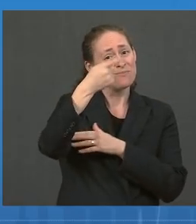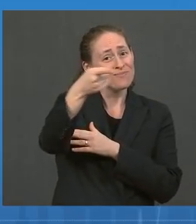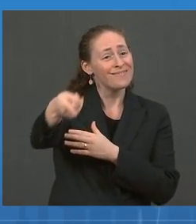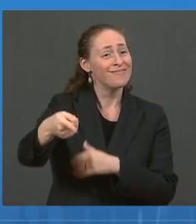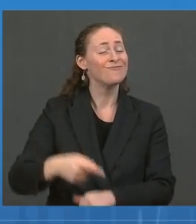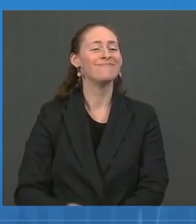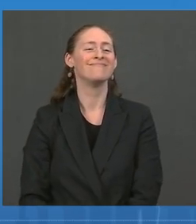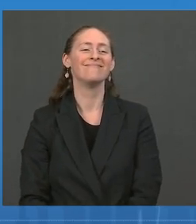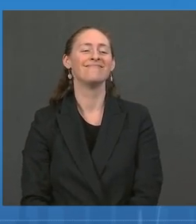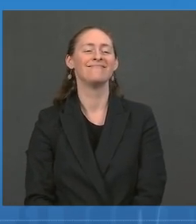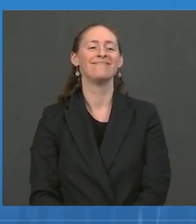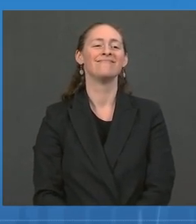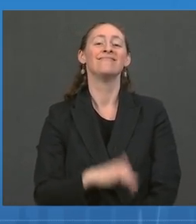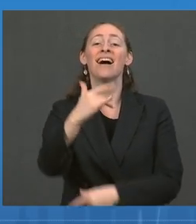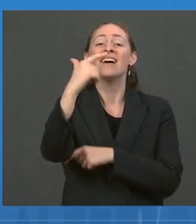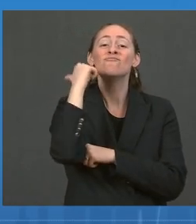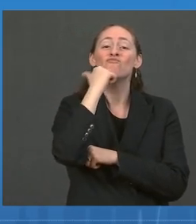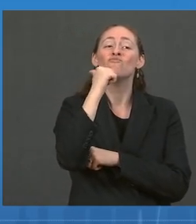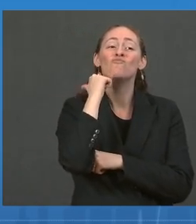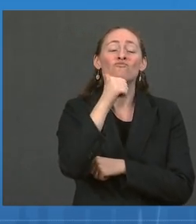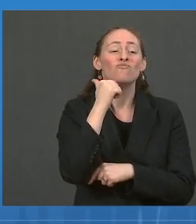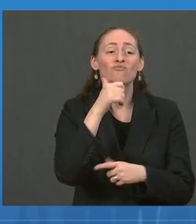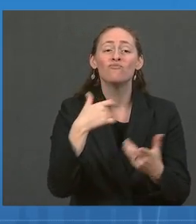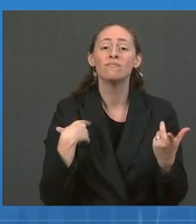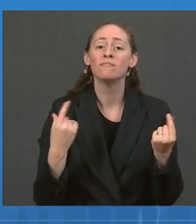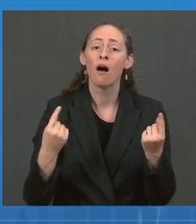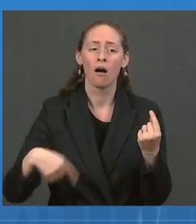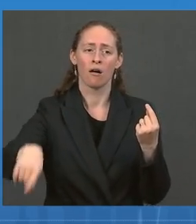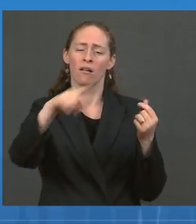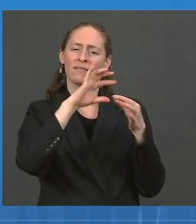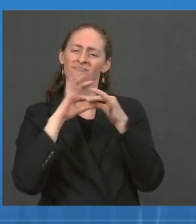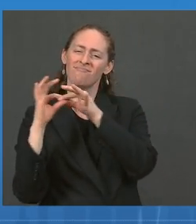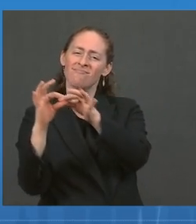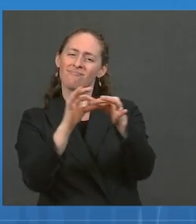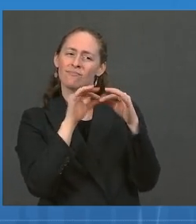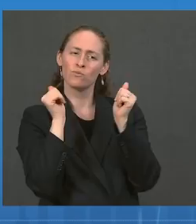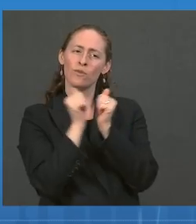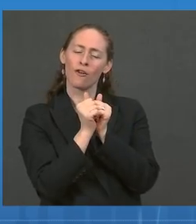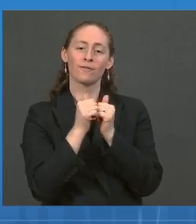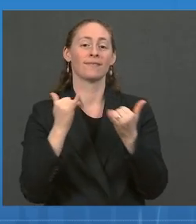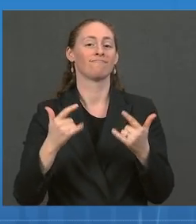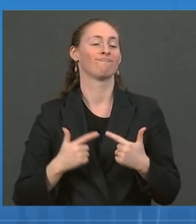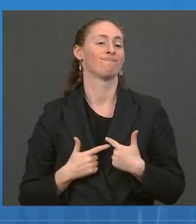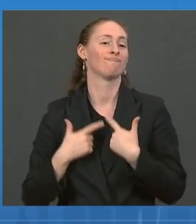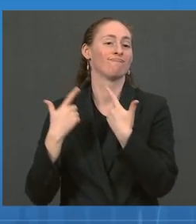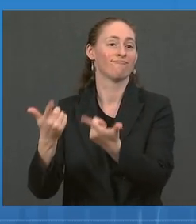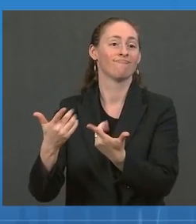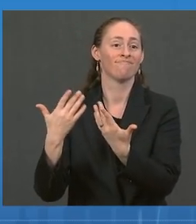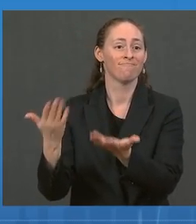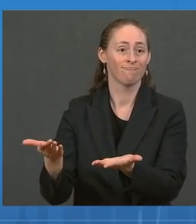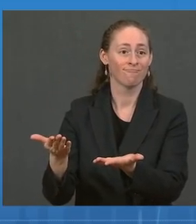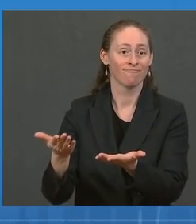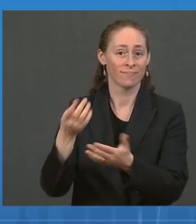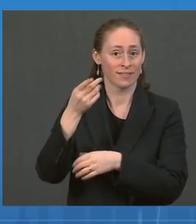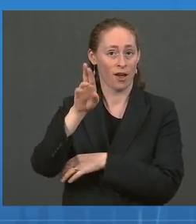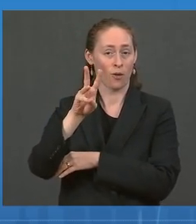we're in this together. So, with that, I'll turn it over to you, Dr. Walensky. Dr. Walensky: Thank you so much,